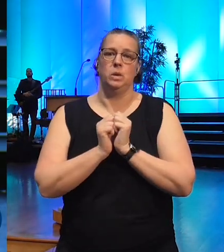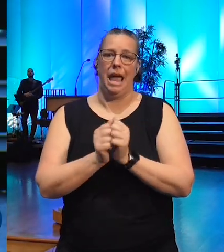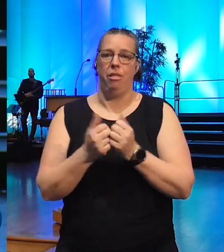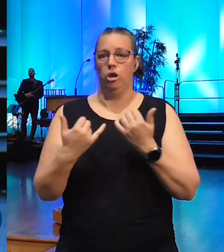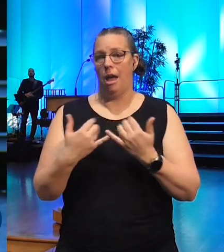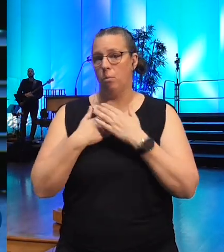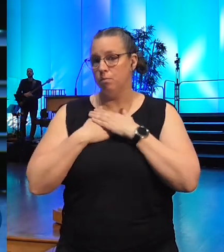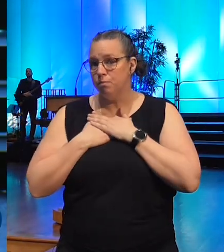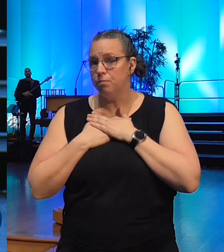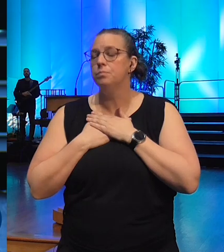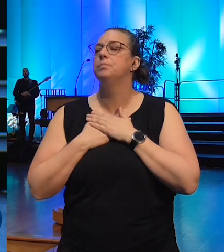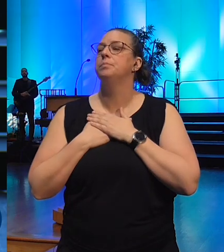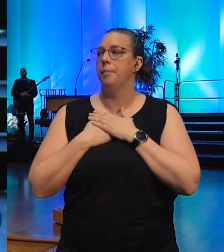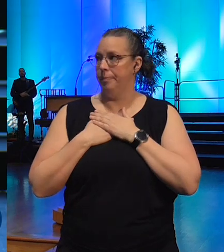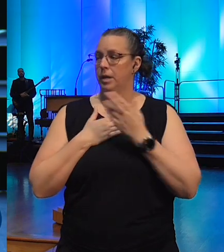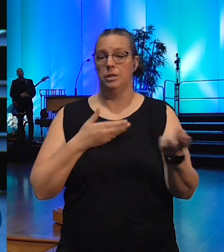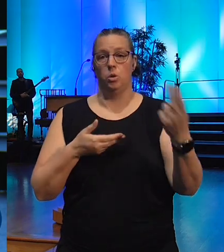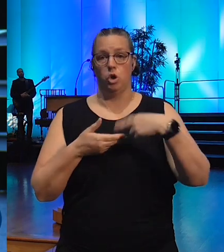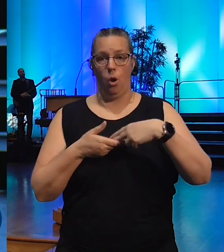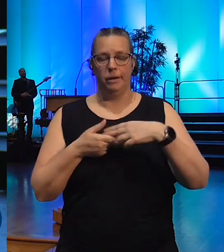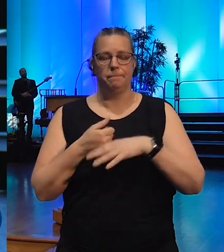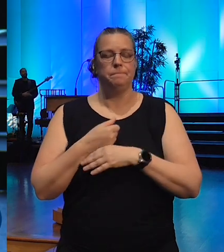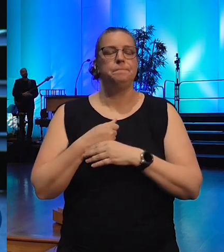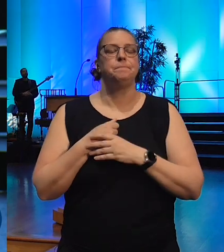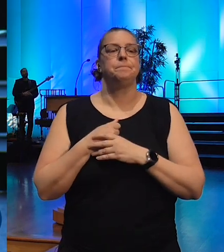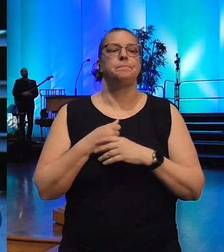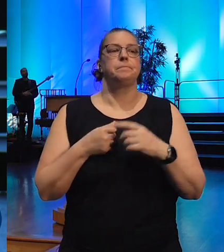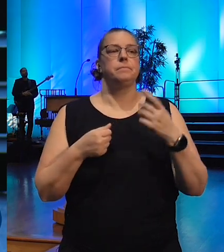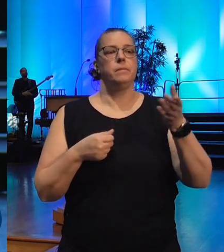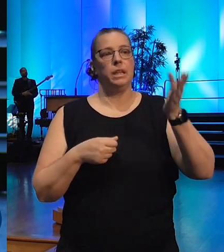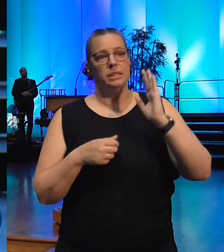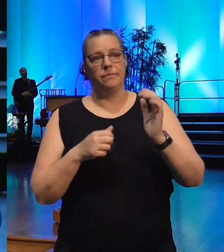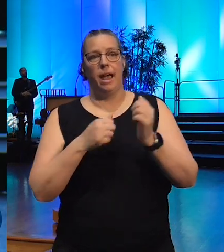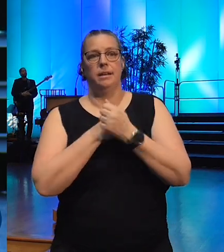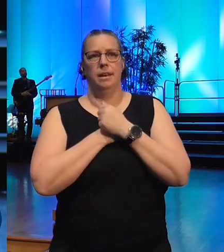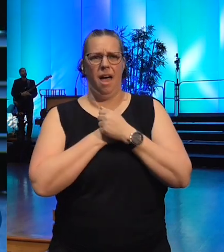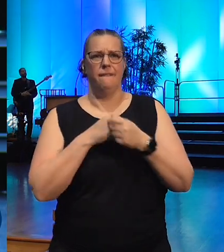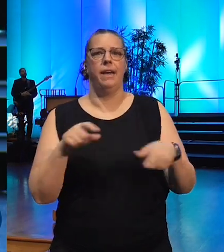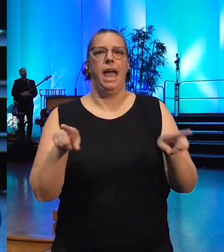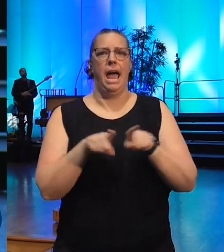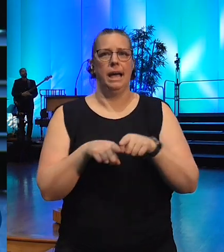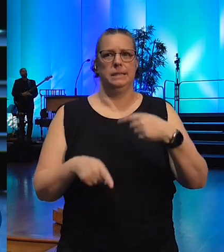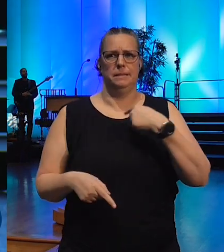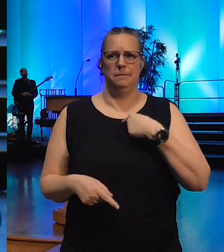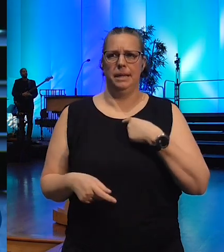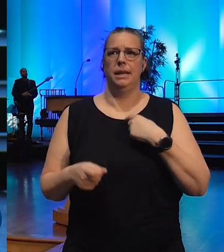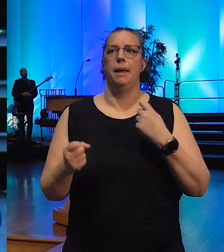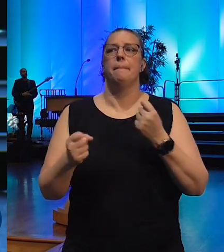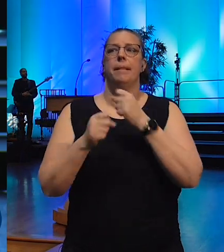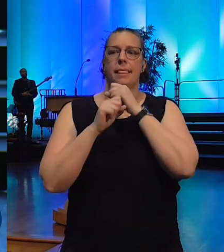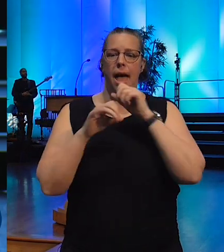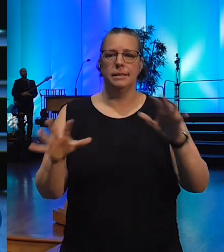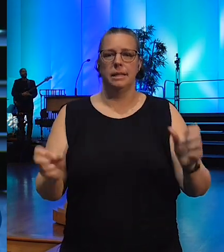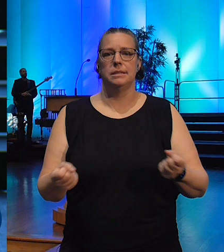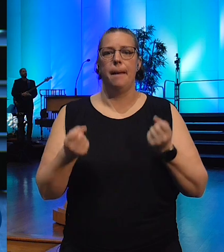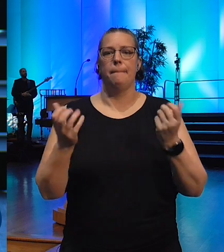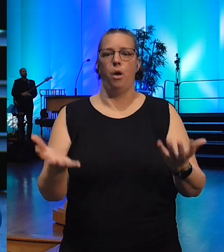saying our offering affirmation which goes like this Divine love as me blesses and multiplies